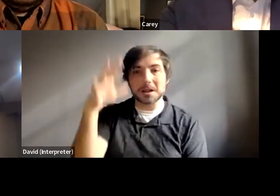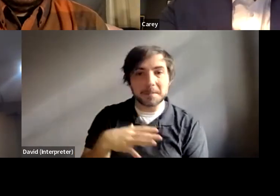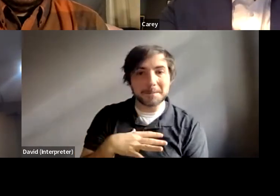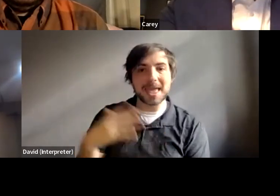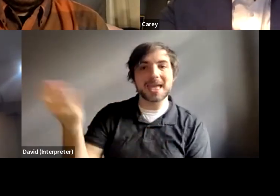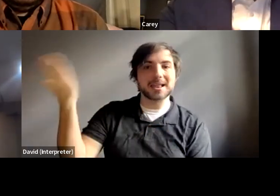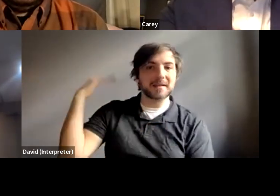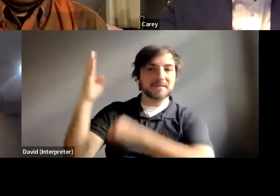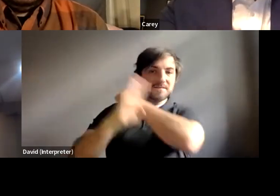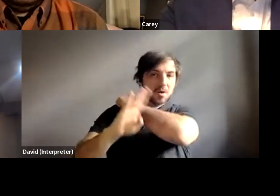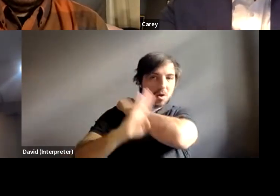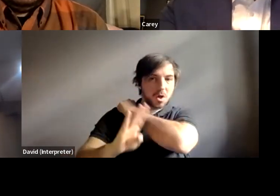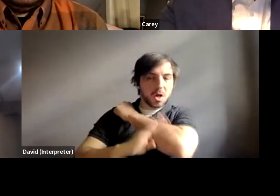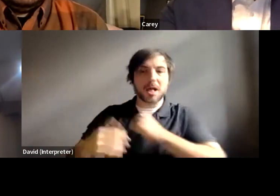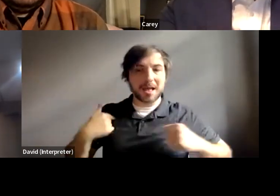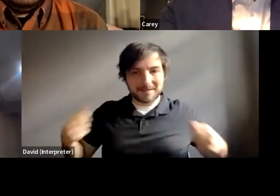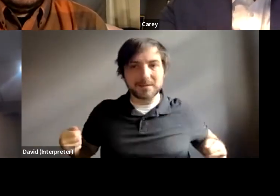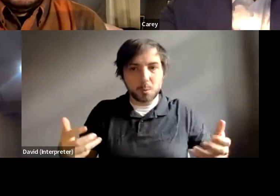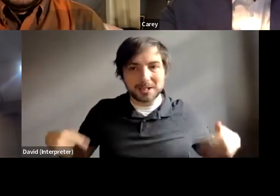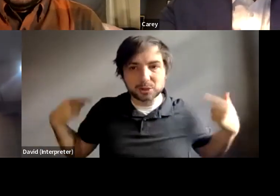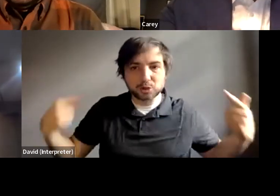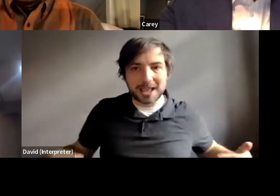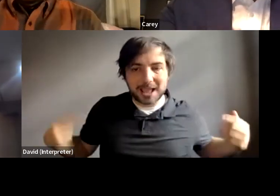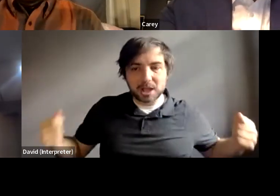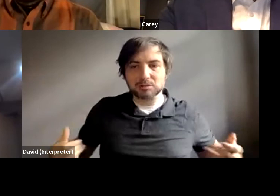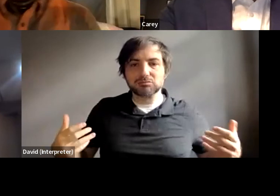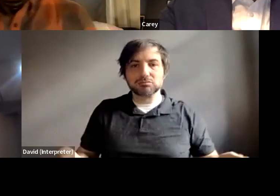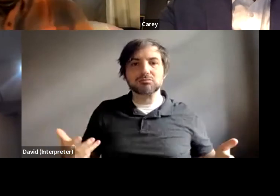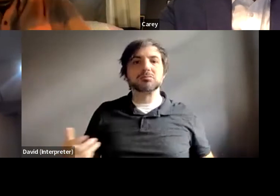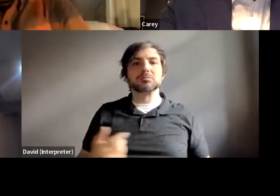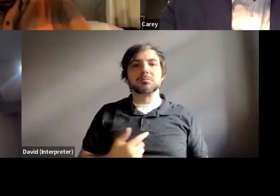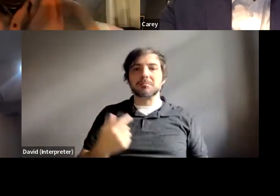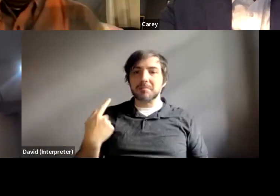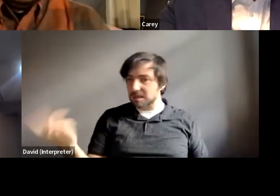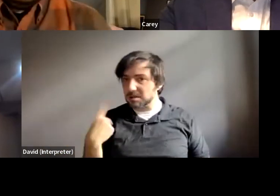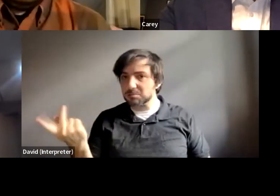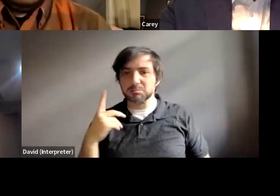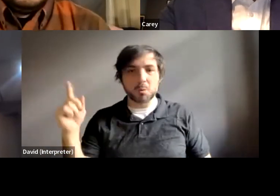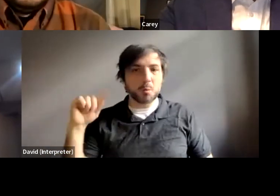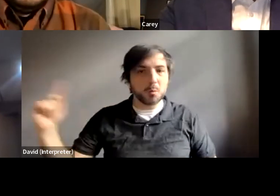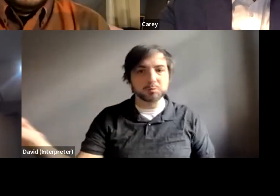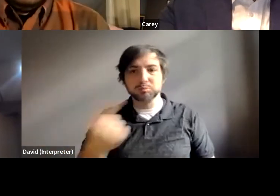is in a wheelchair. We walked through every level of the building with him